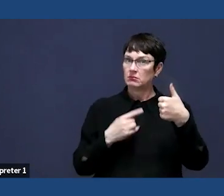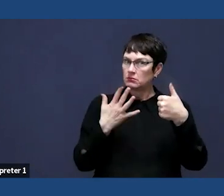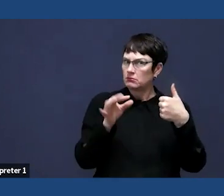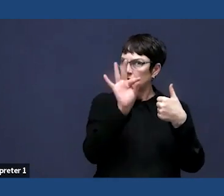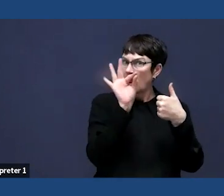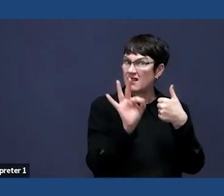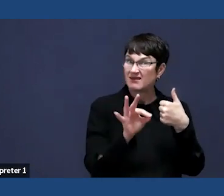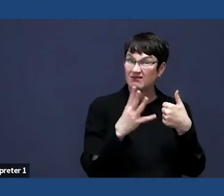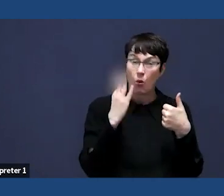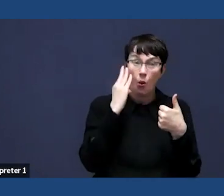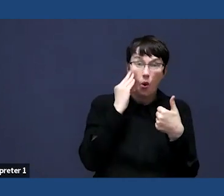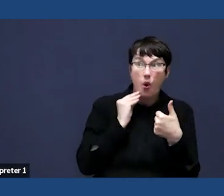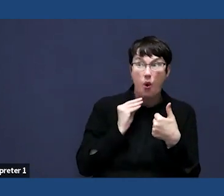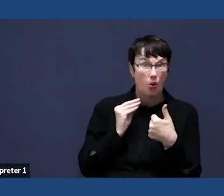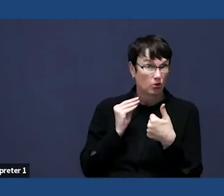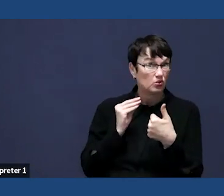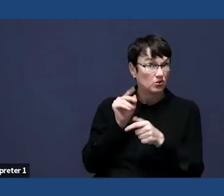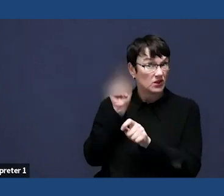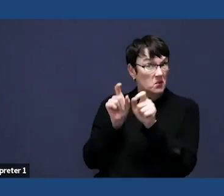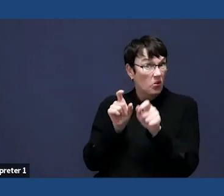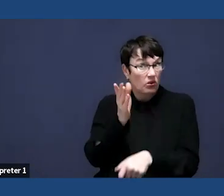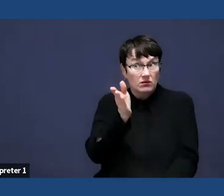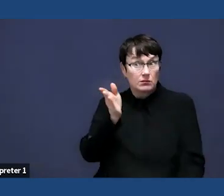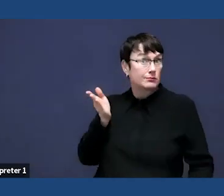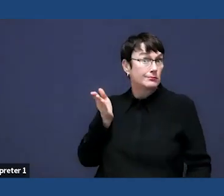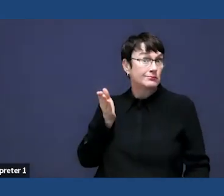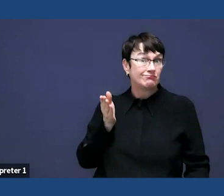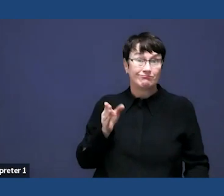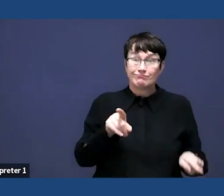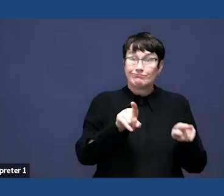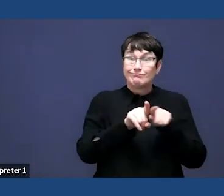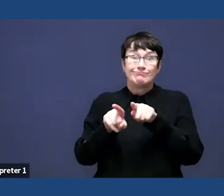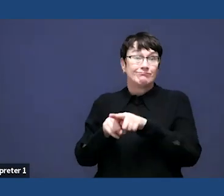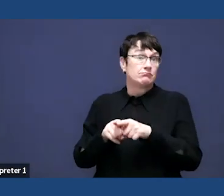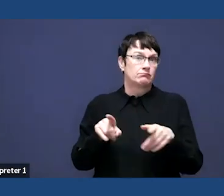countries like the United States are far below the poverty line.